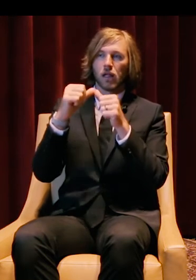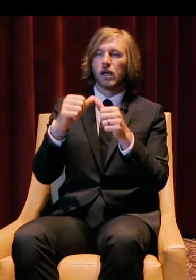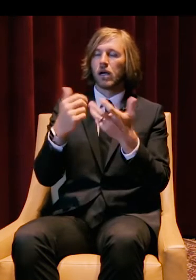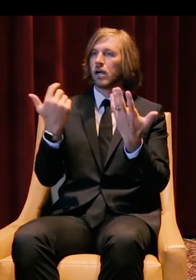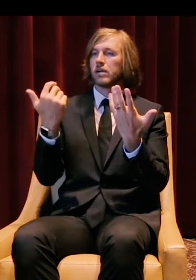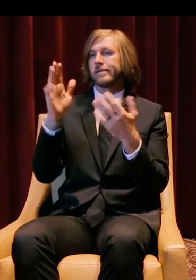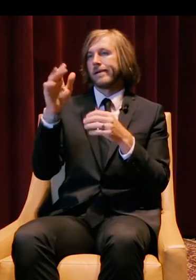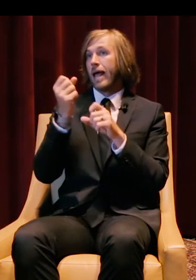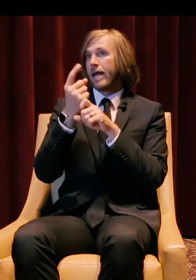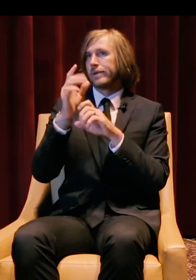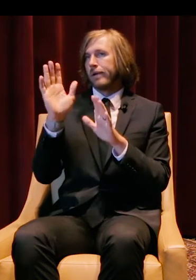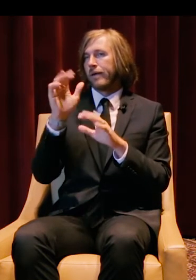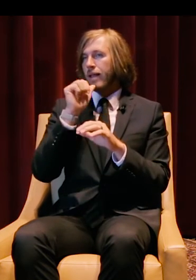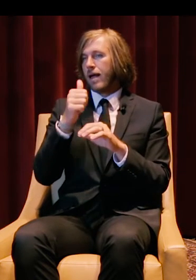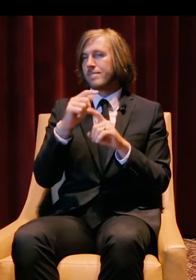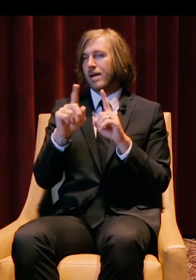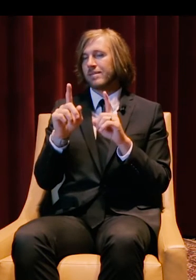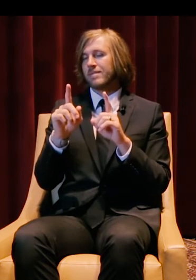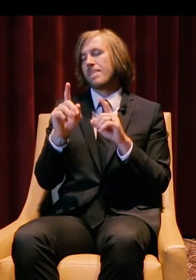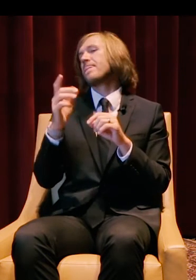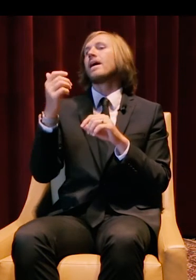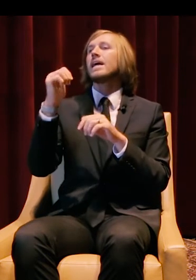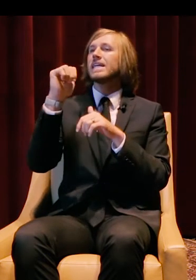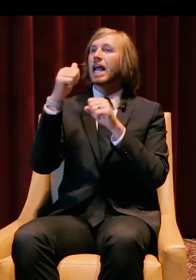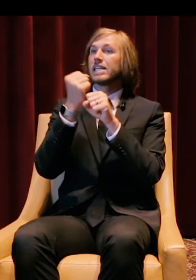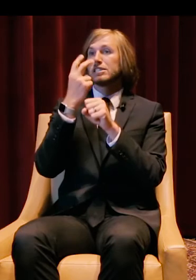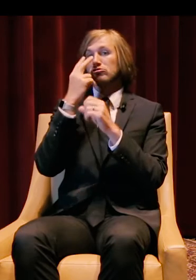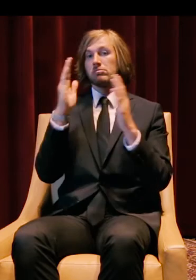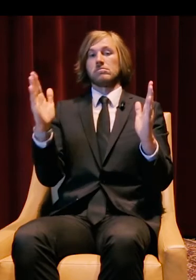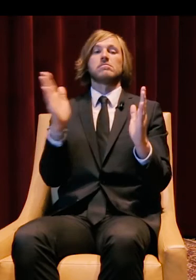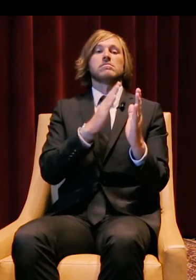Well, not every year, but decade after decade, we pretty much saw about a